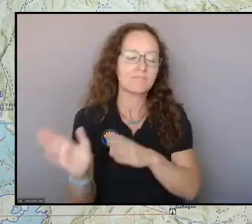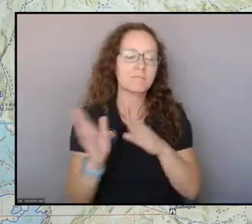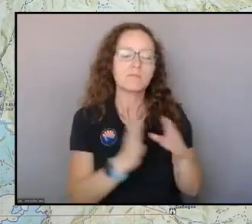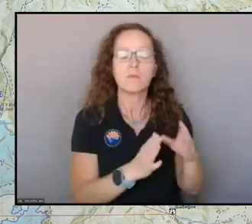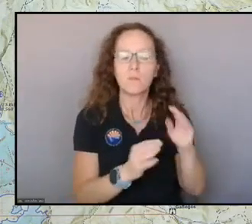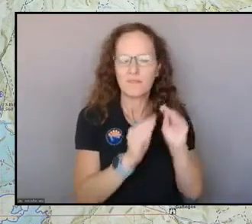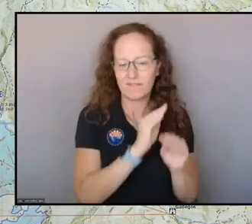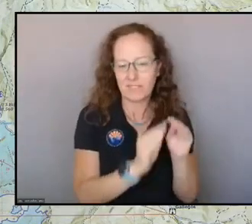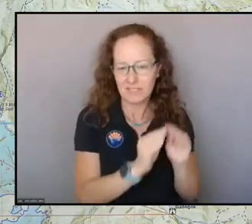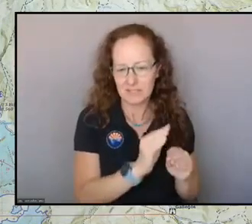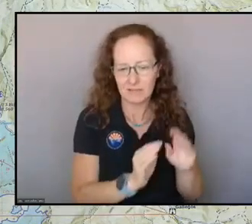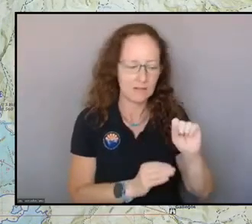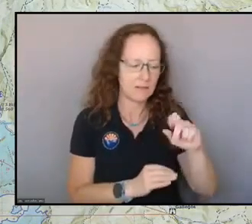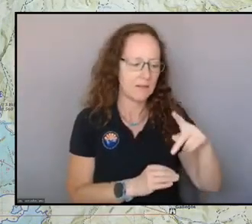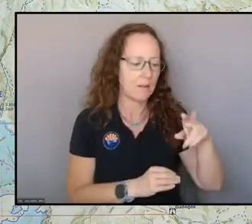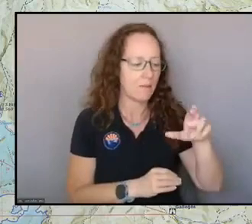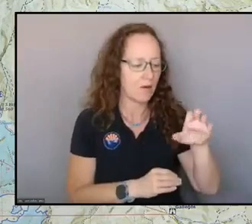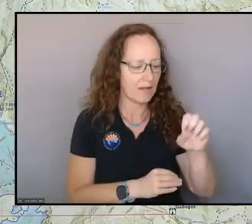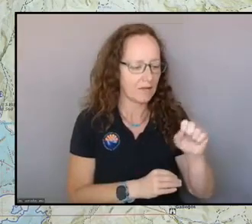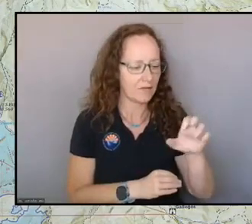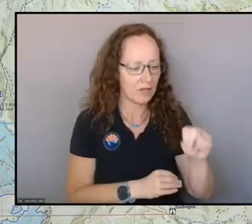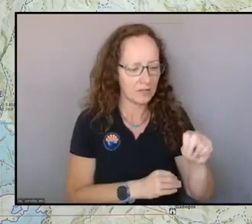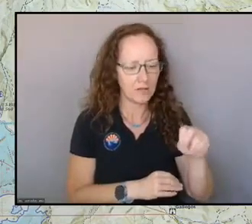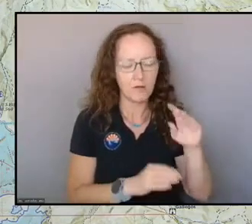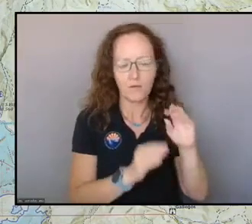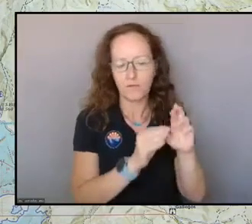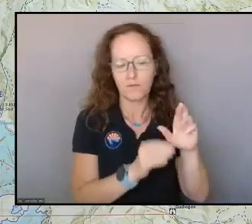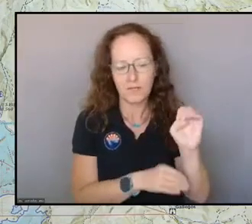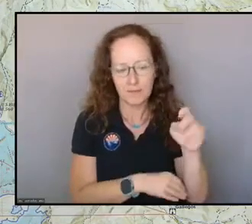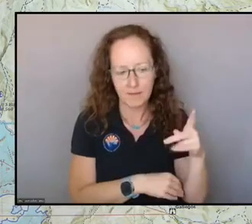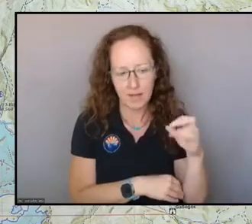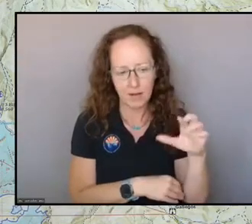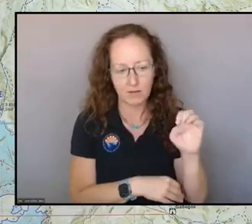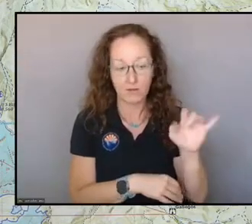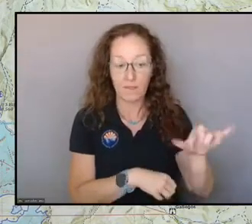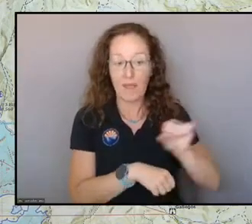ON THE EAST SIDES OF THE FIRE WHERE IT'S BEEN CONTAINED HAS BEEN CONTINUING.